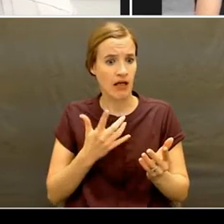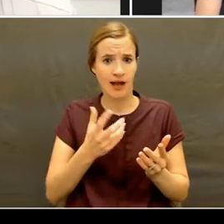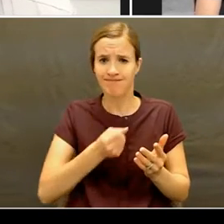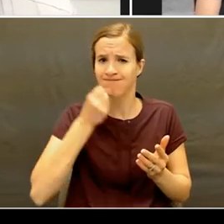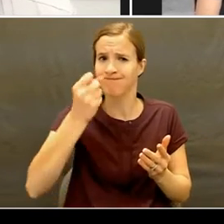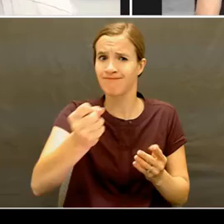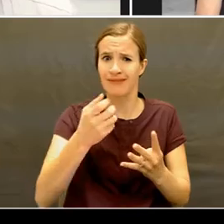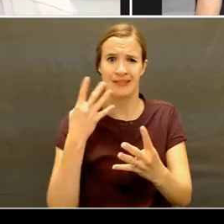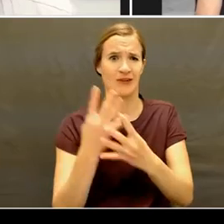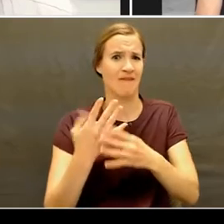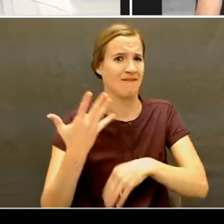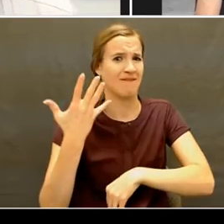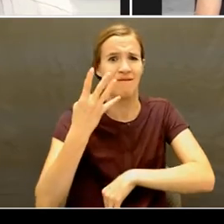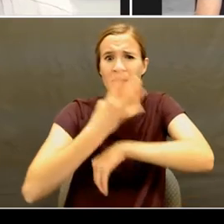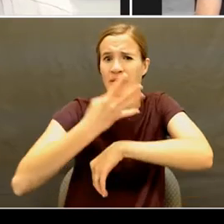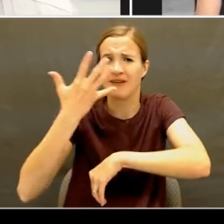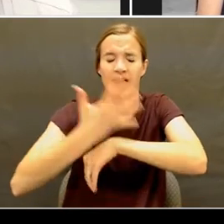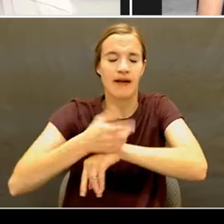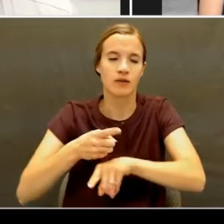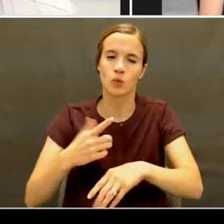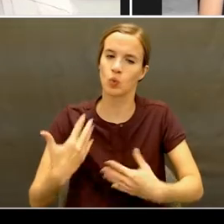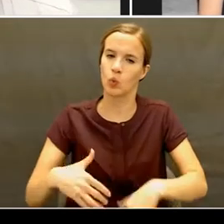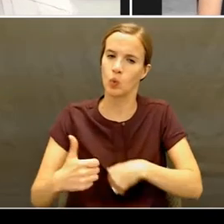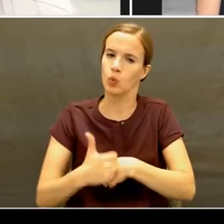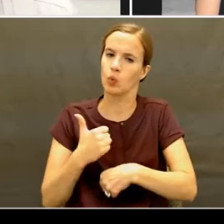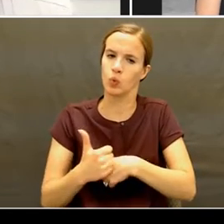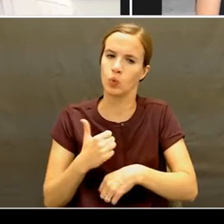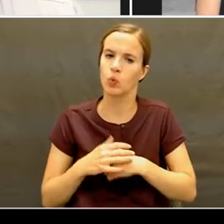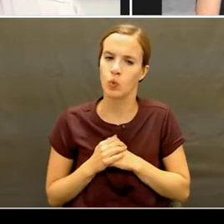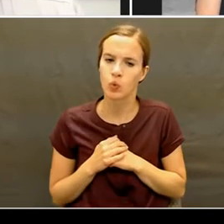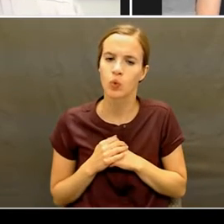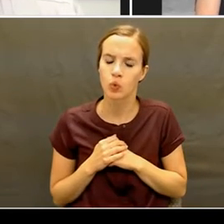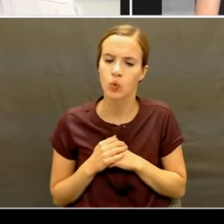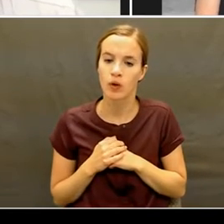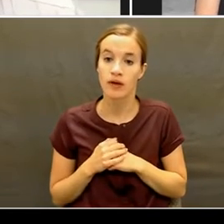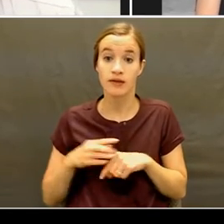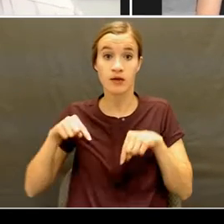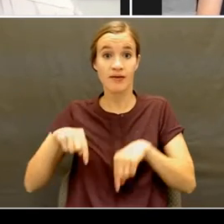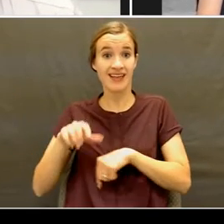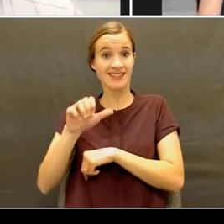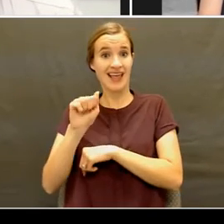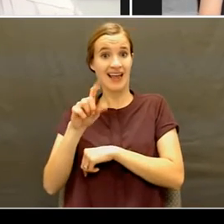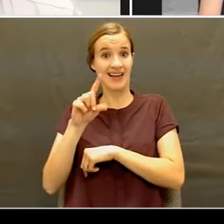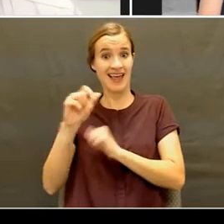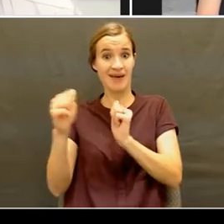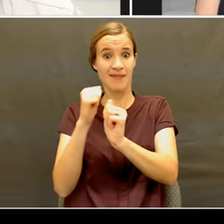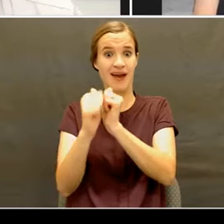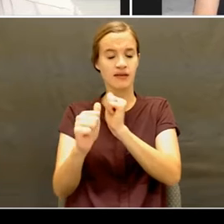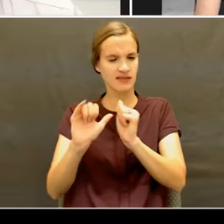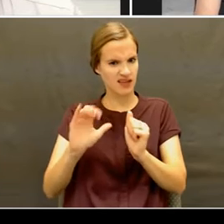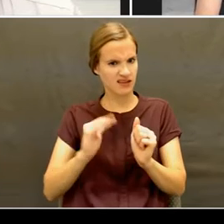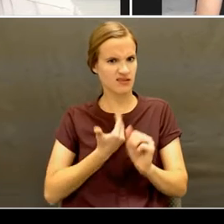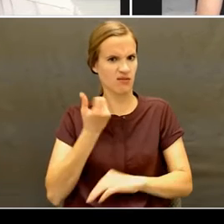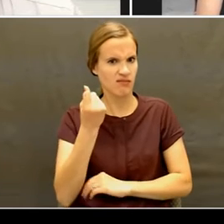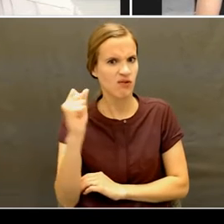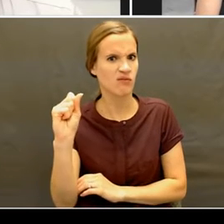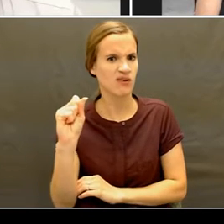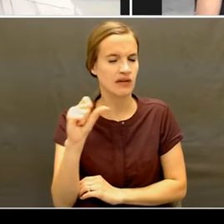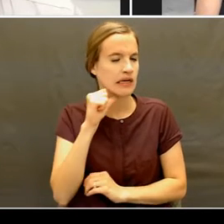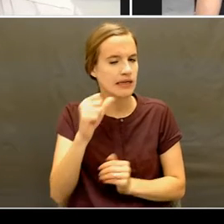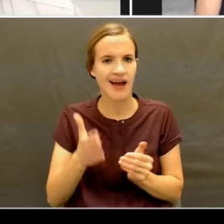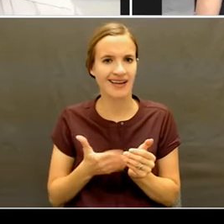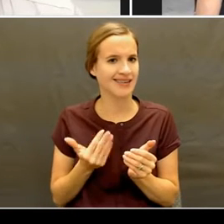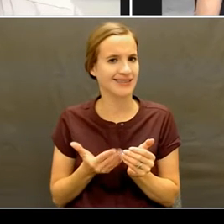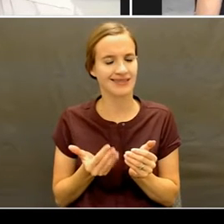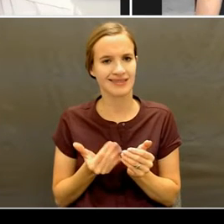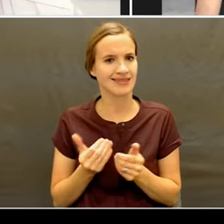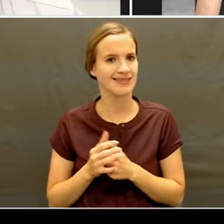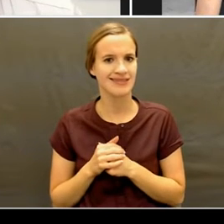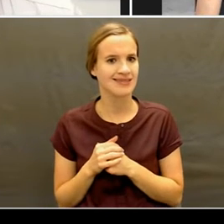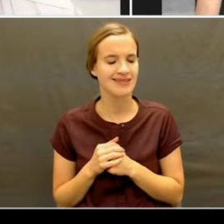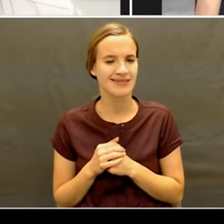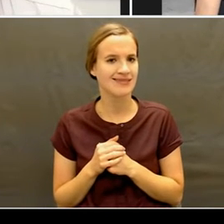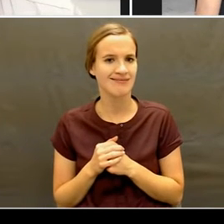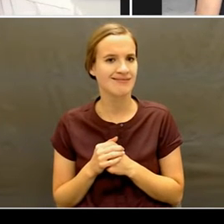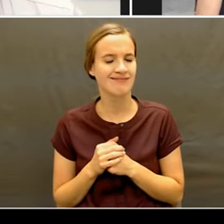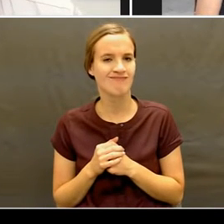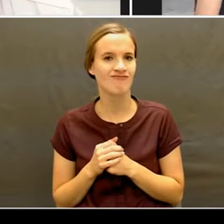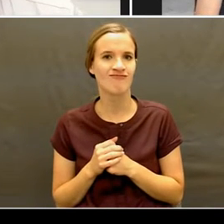we fought for this. It wasn't given to us, I think, I, I think they didn't know, when we were